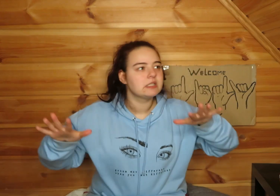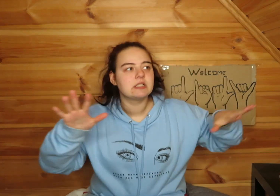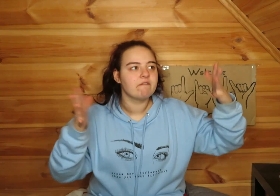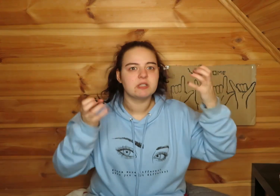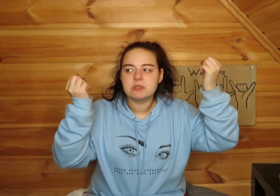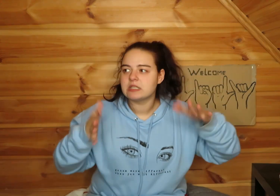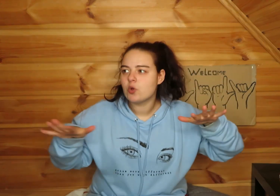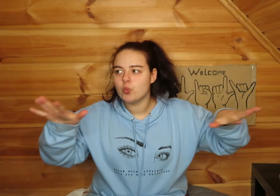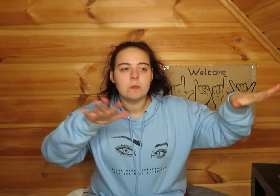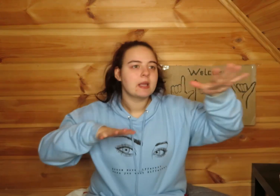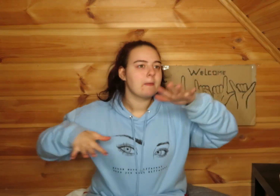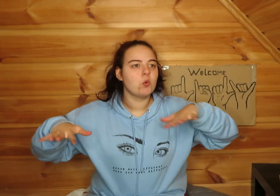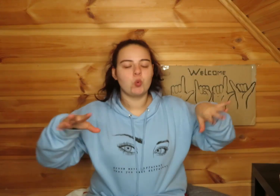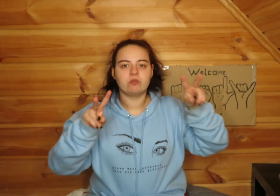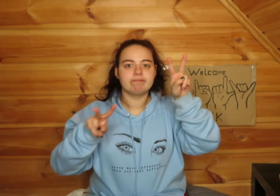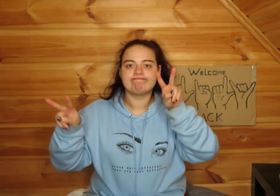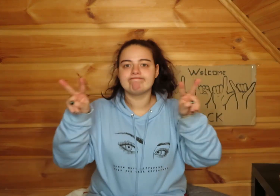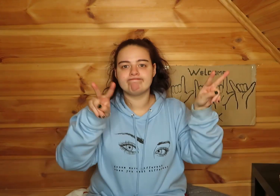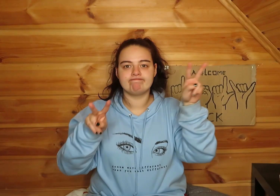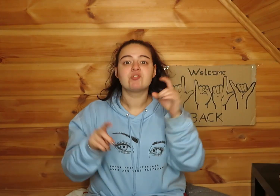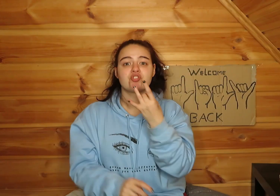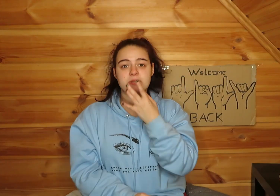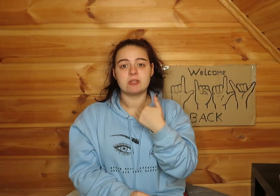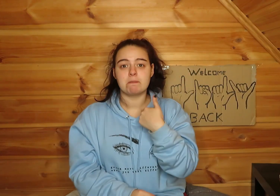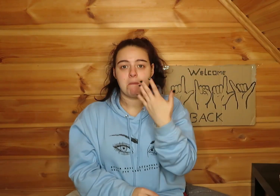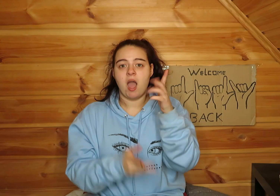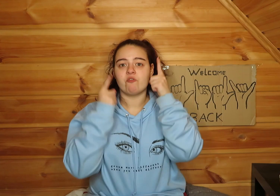I always watch out what is happening around me. True.